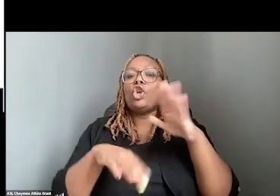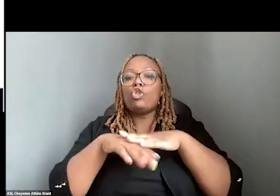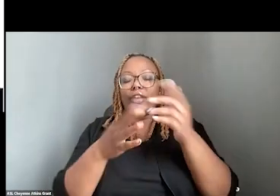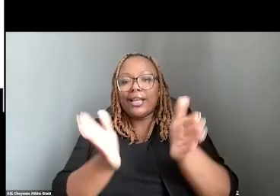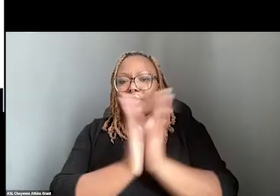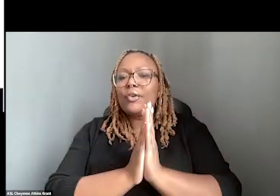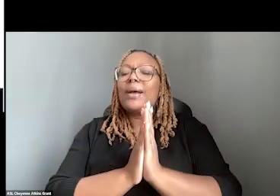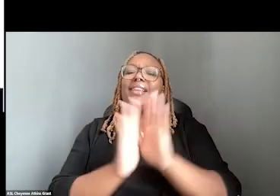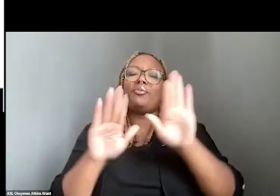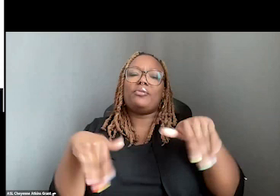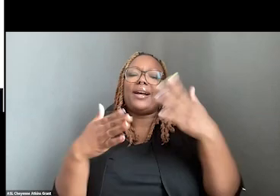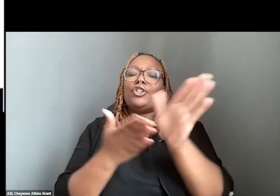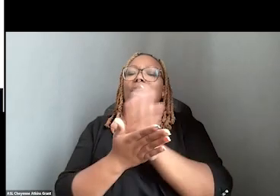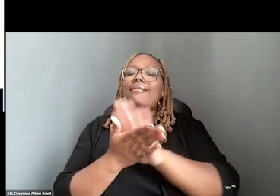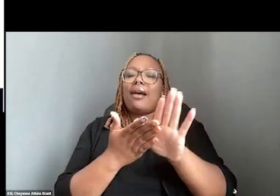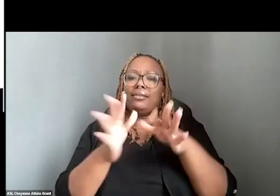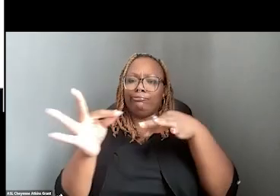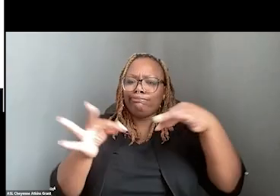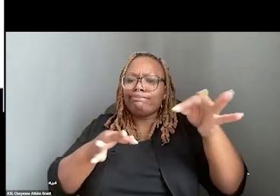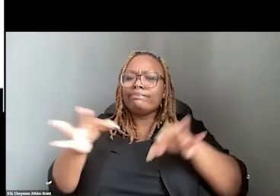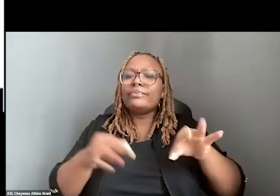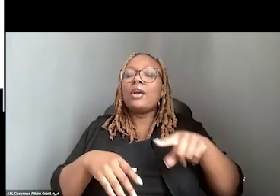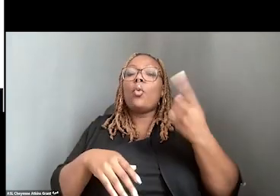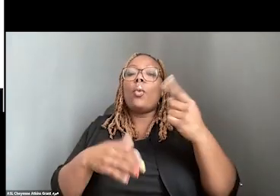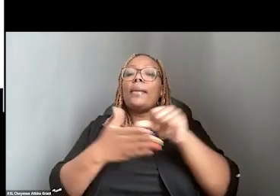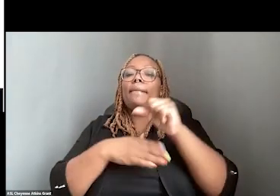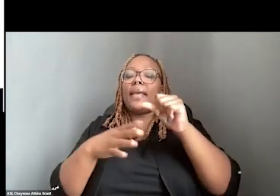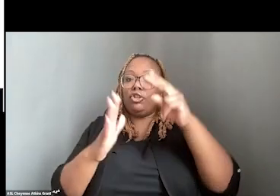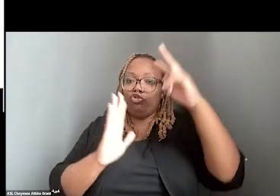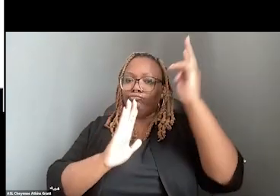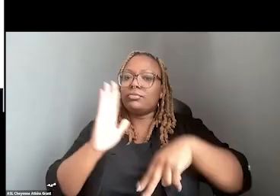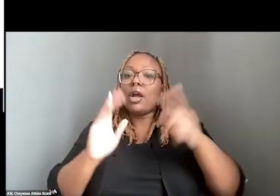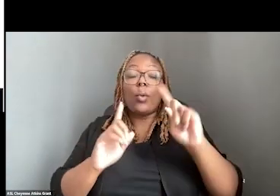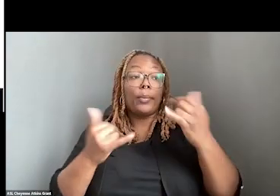and it will give you a really nice one-page view on where we are with the migration,